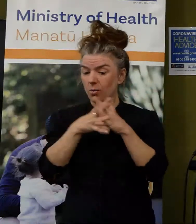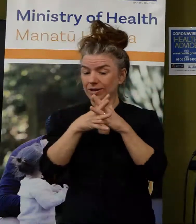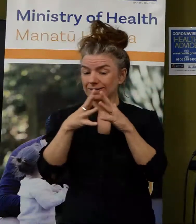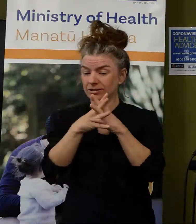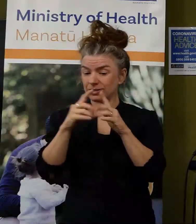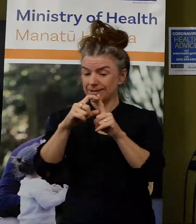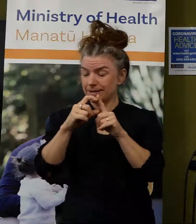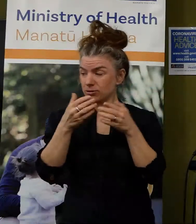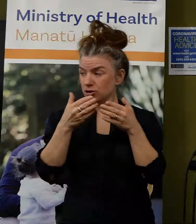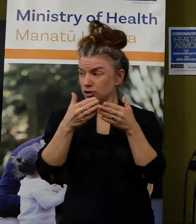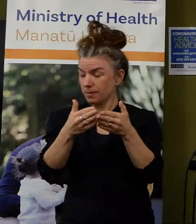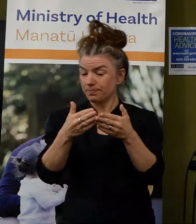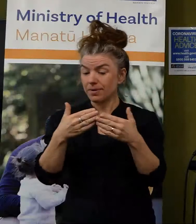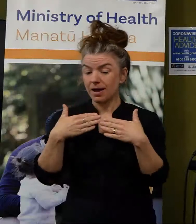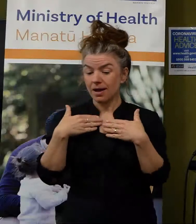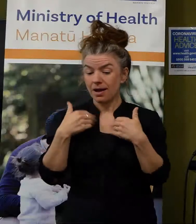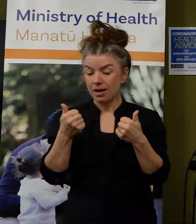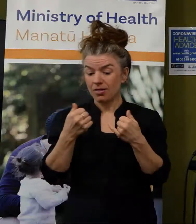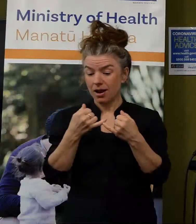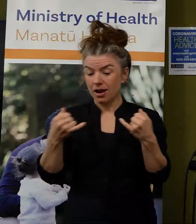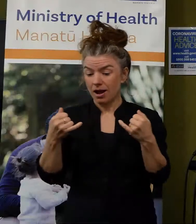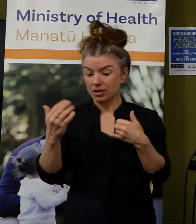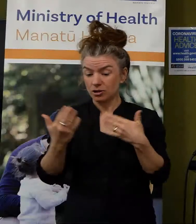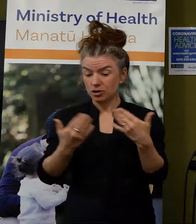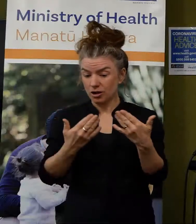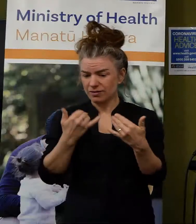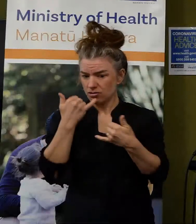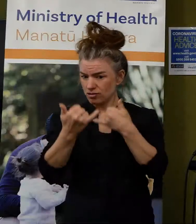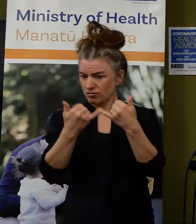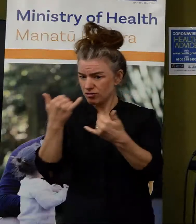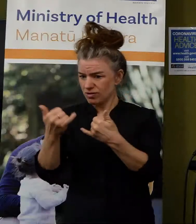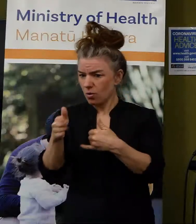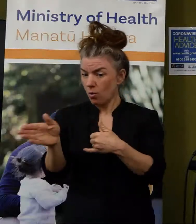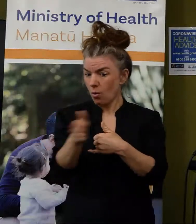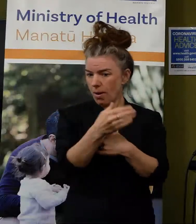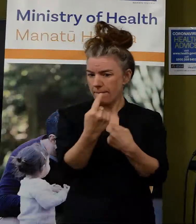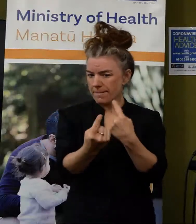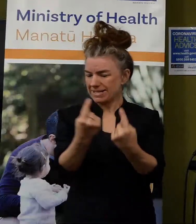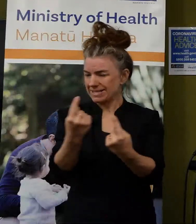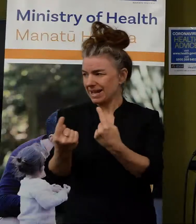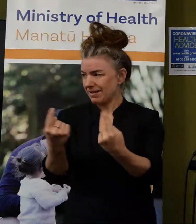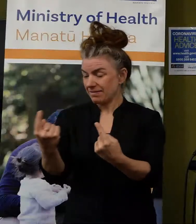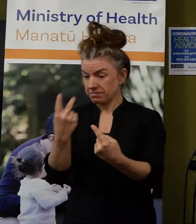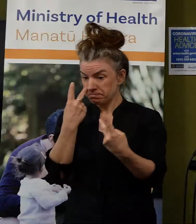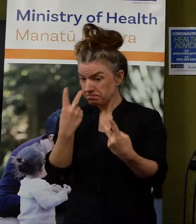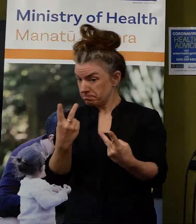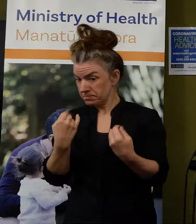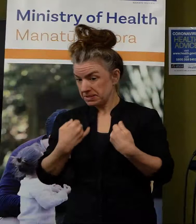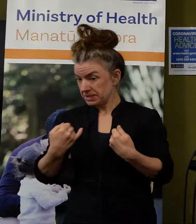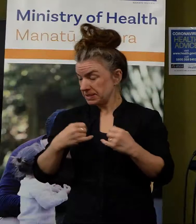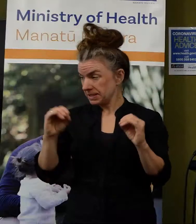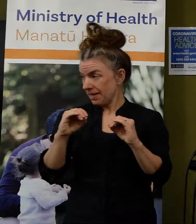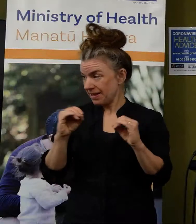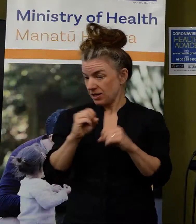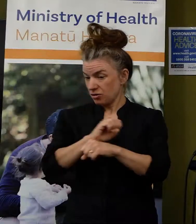Healthline is in contact with all of those people. They are in self-isolation. And none are showing any symptoms of COVID-19.